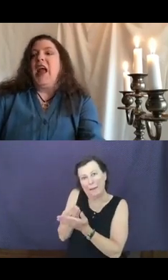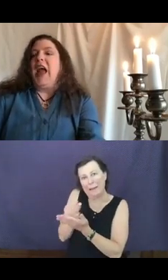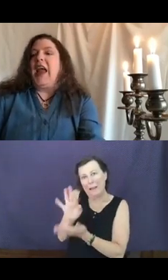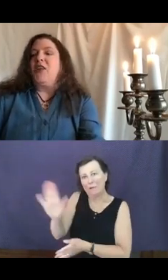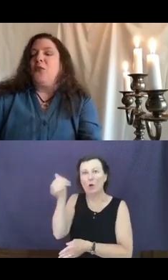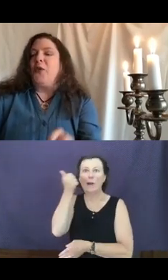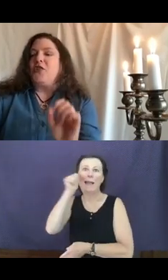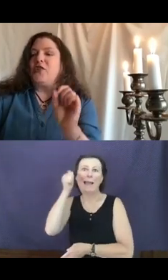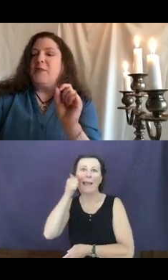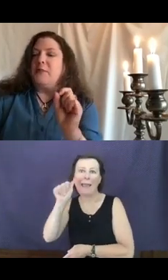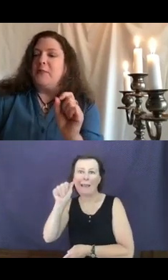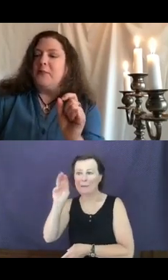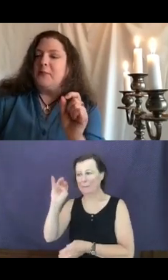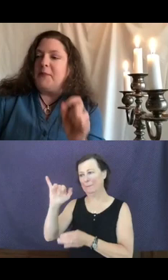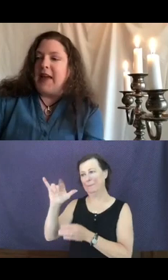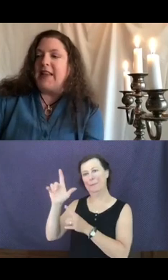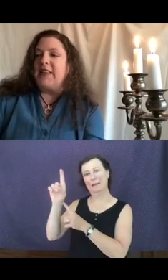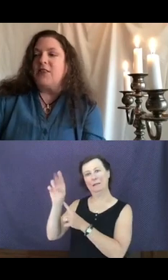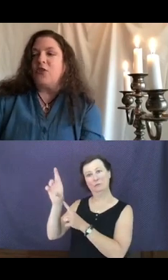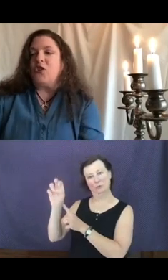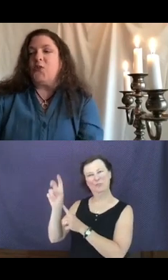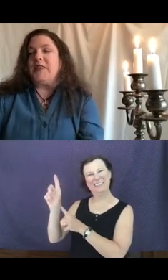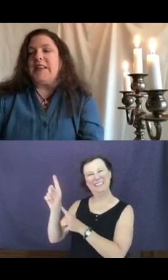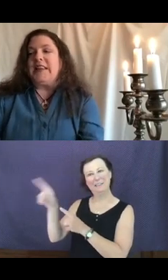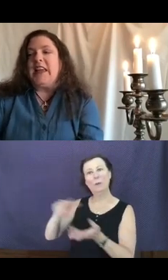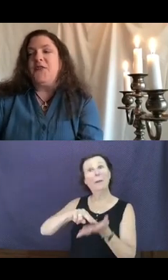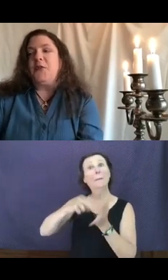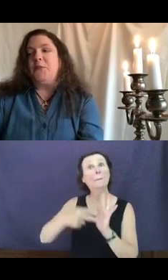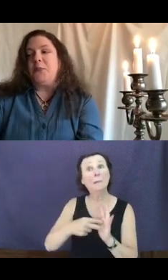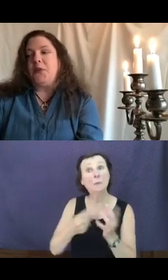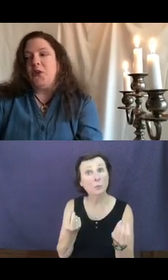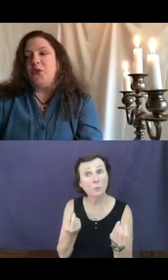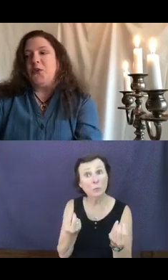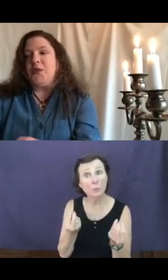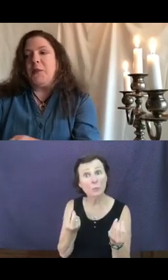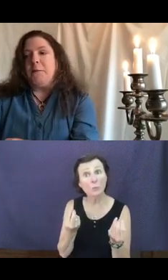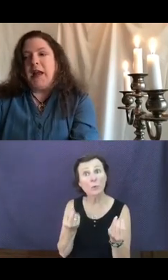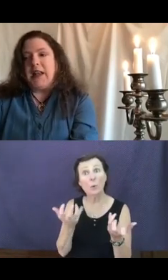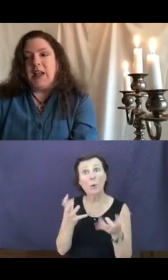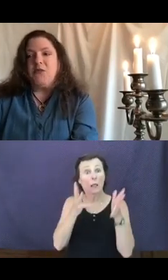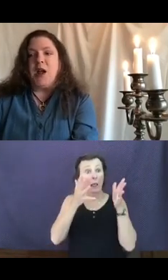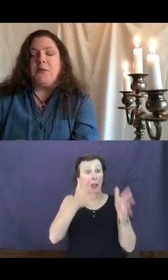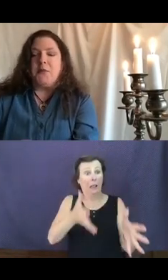And what she meant to do was leave the purse, with the money wrapped up in a